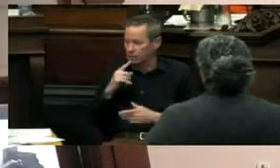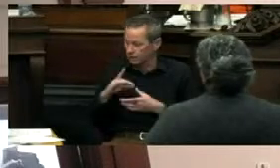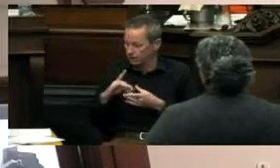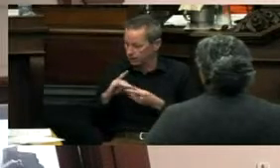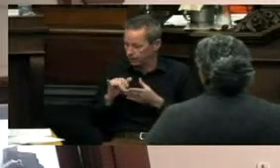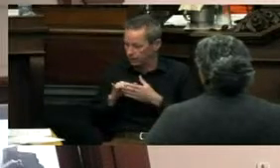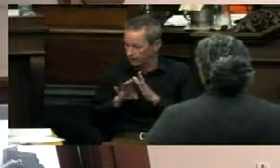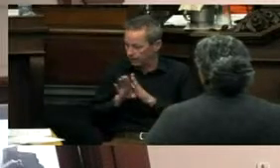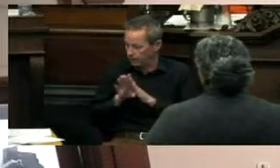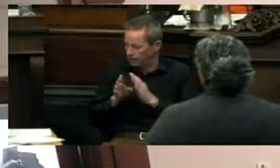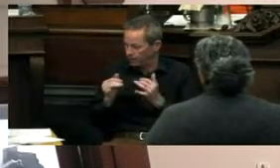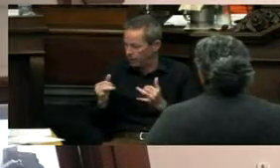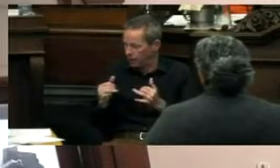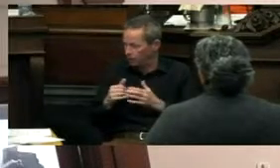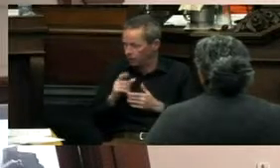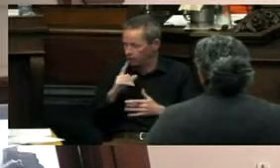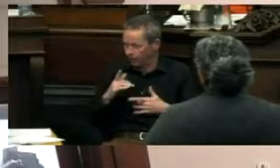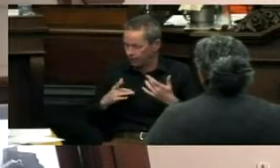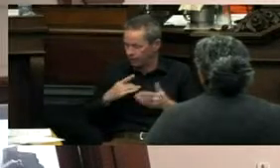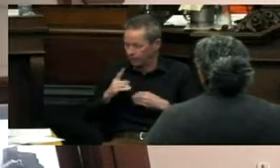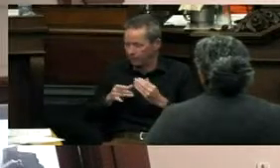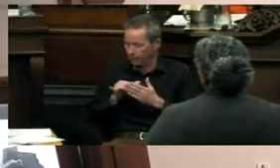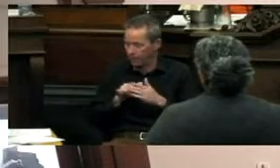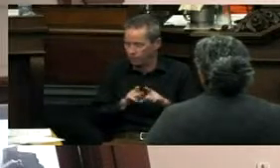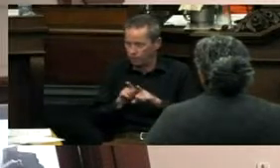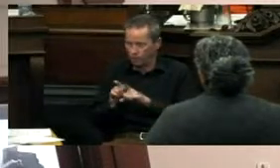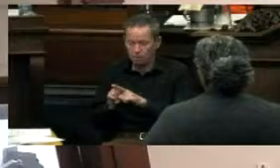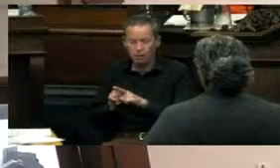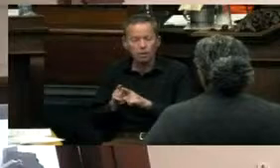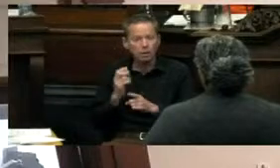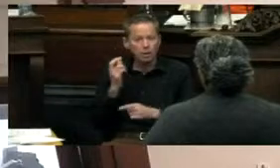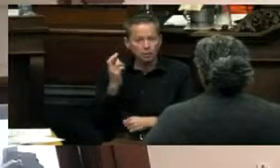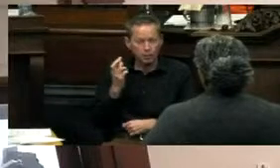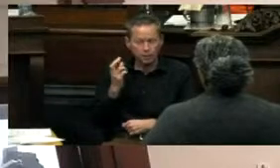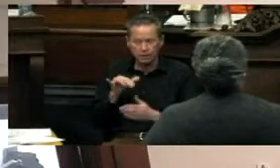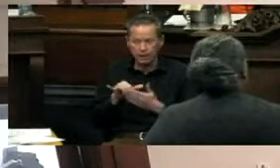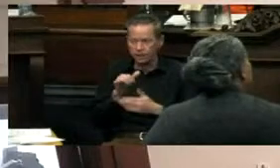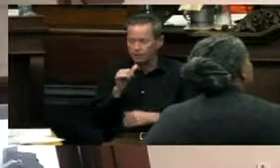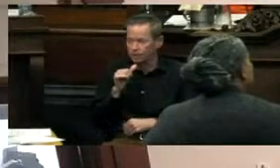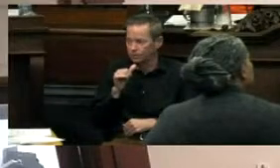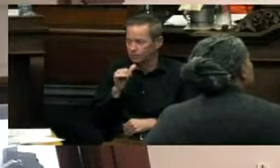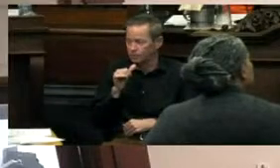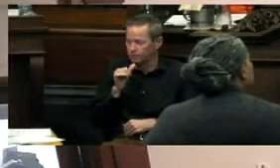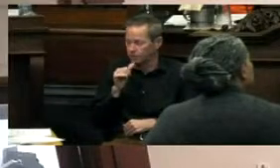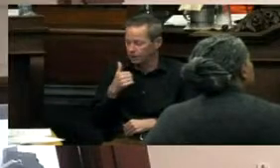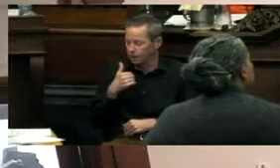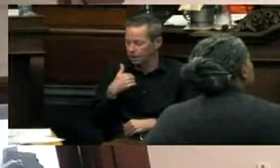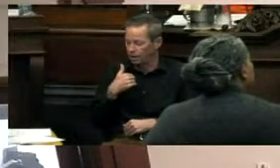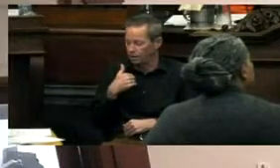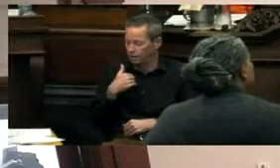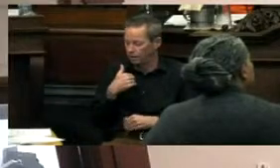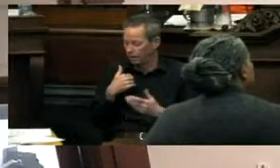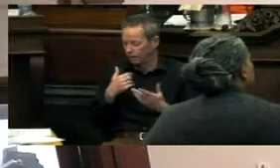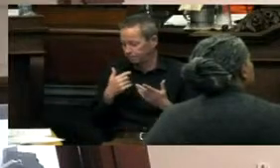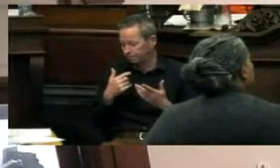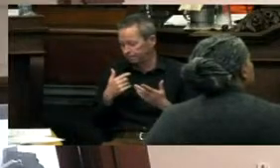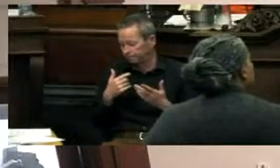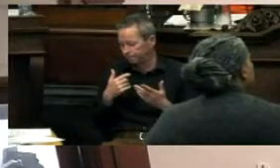small groups already that I'm hearing from Councilmember Smith said. That's developing. And so I'm very excited about that as